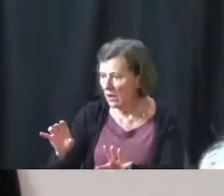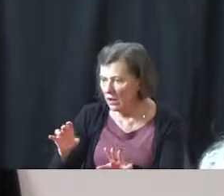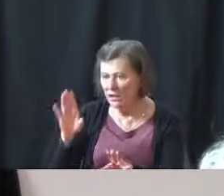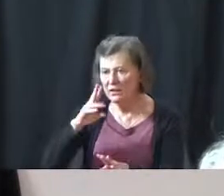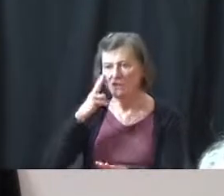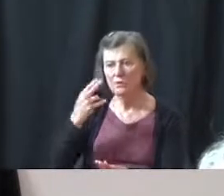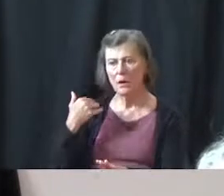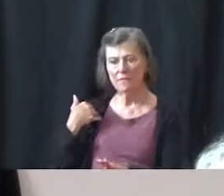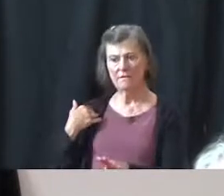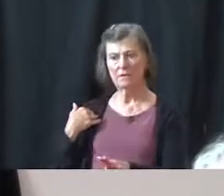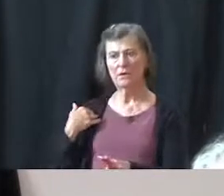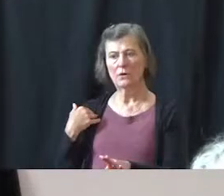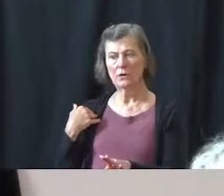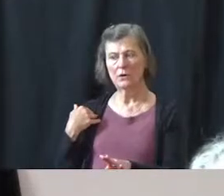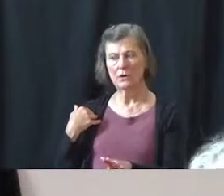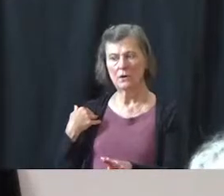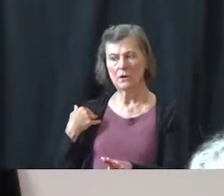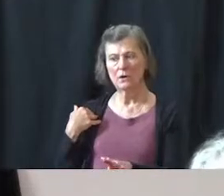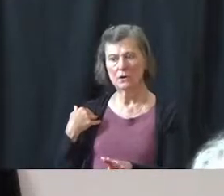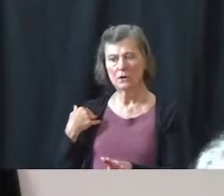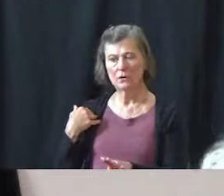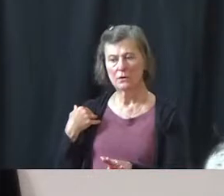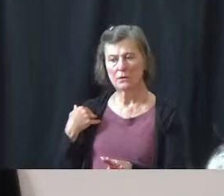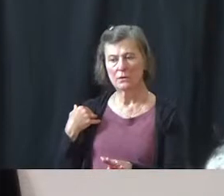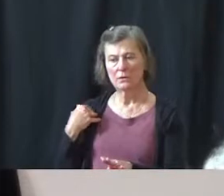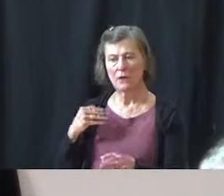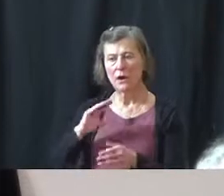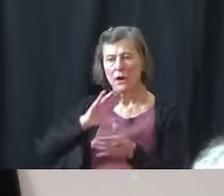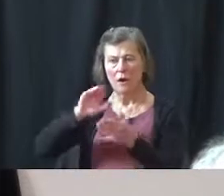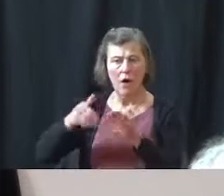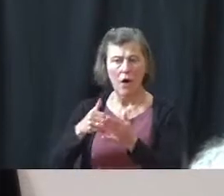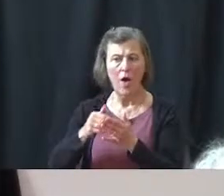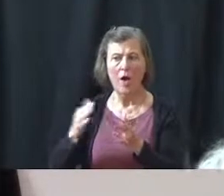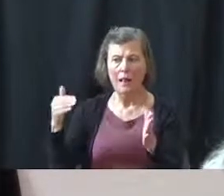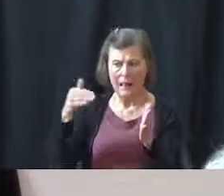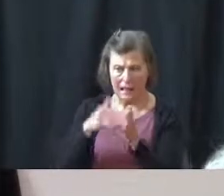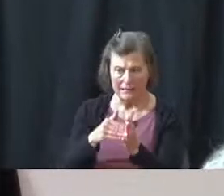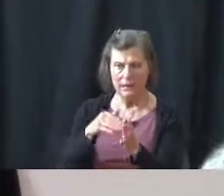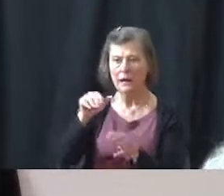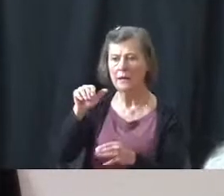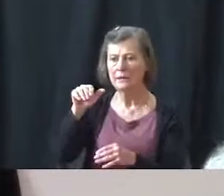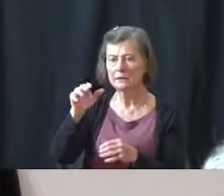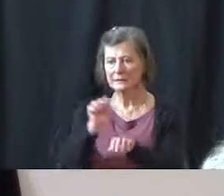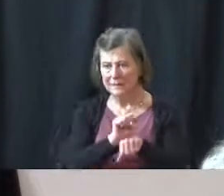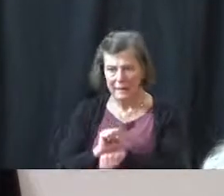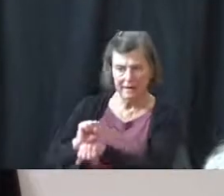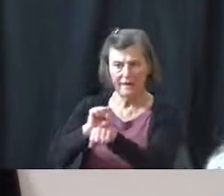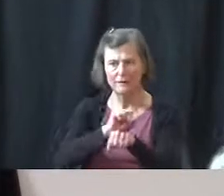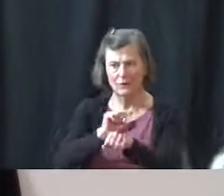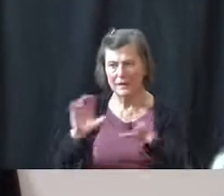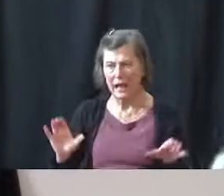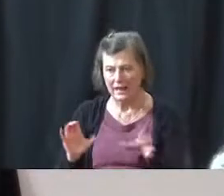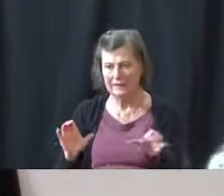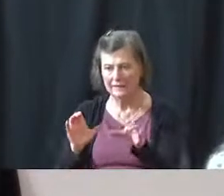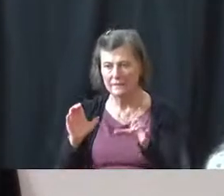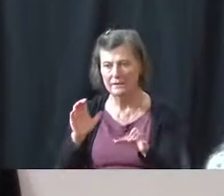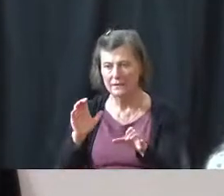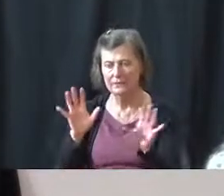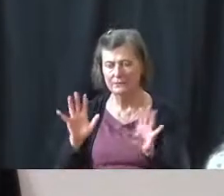But, when he went, all his anti-abolitionist activities were, pro-abolitionist activities,